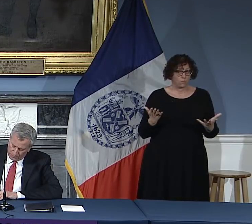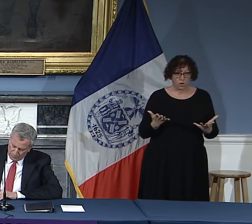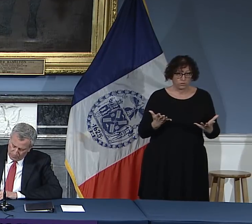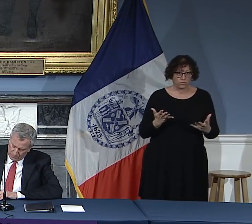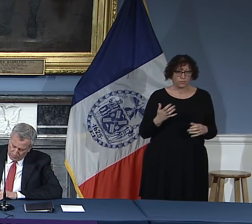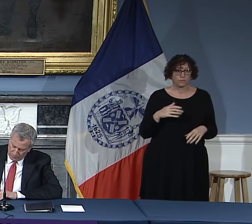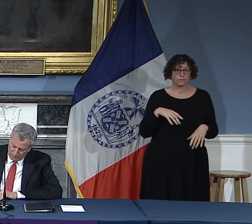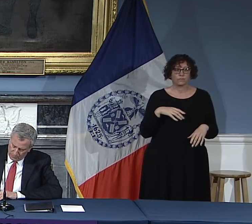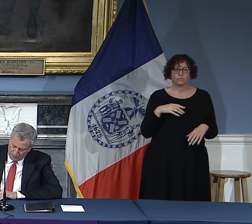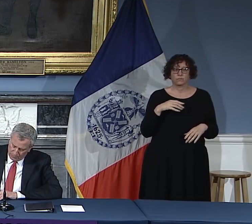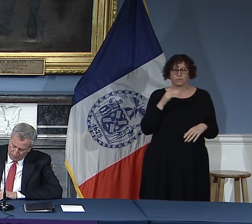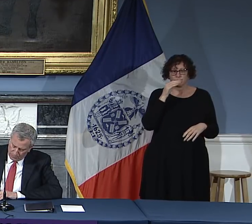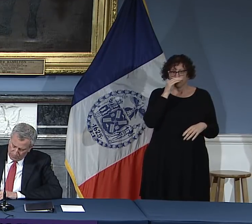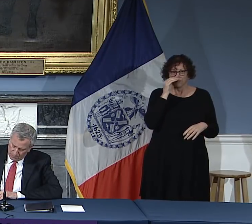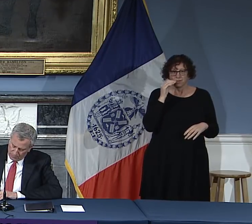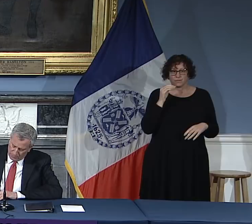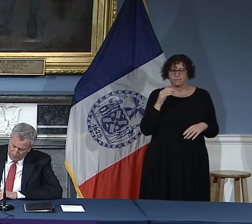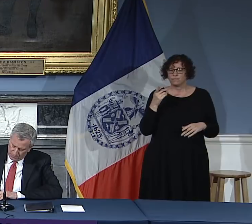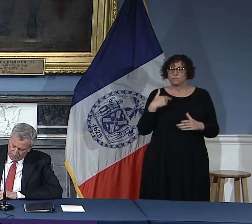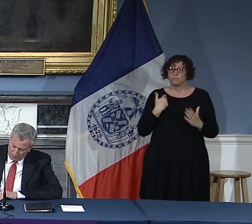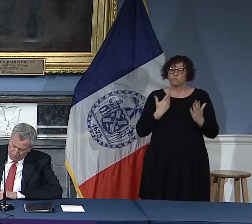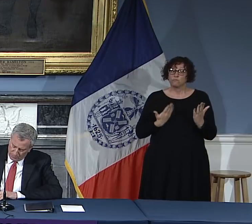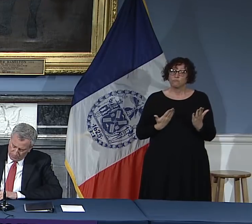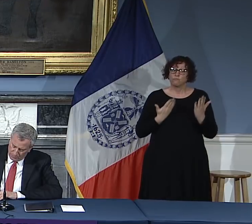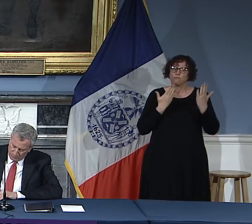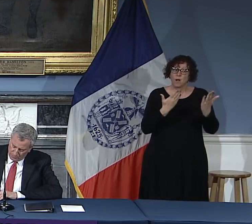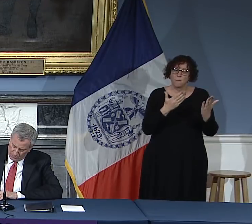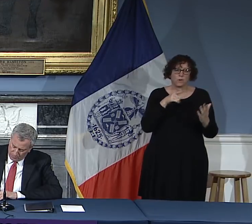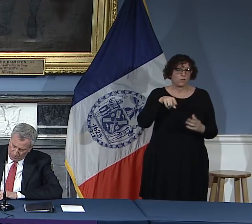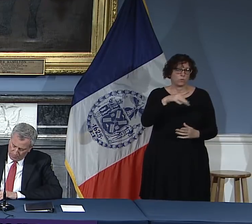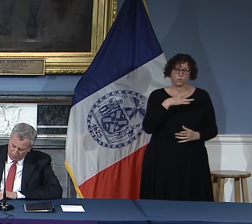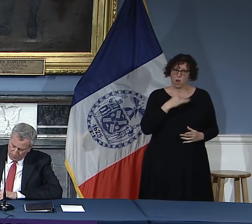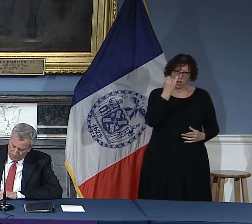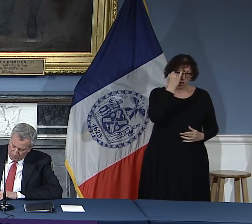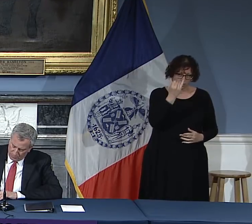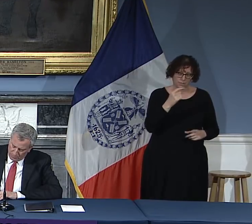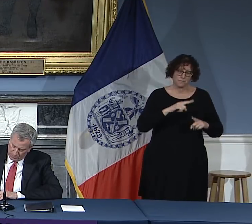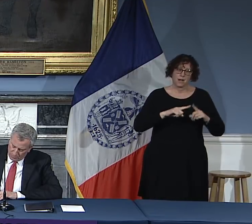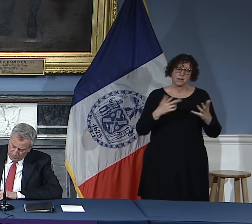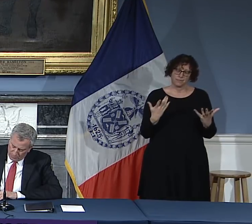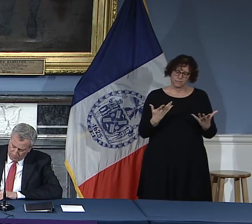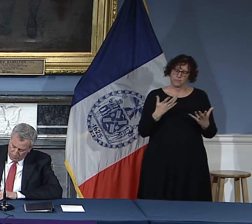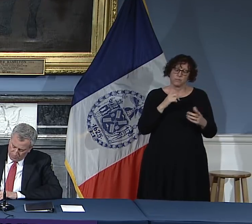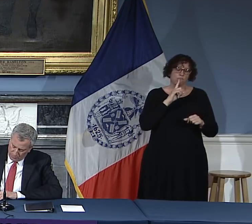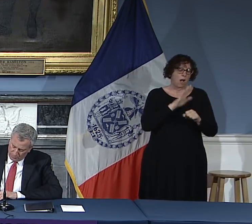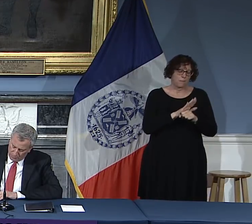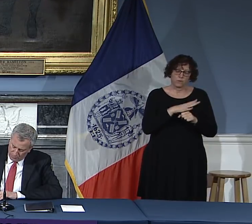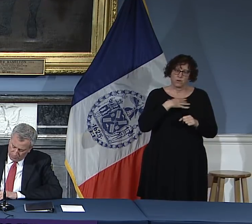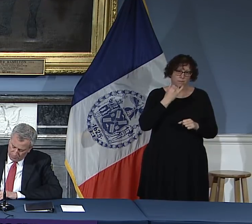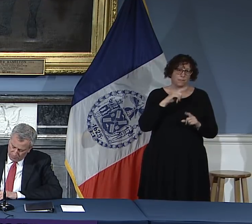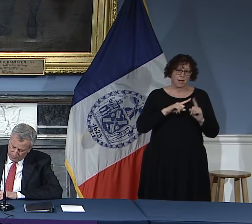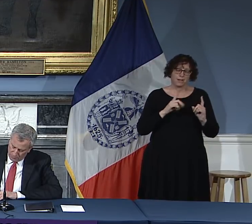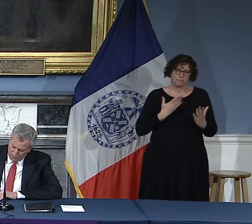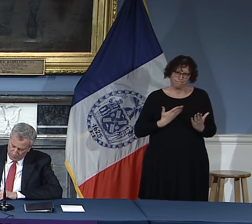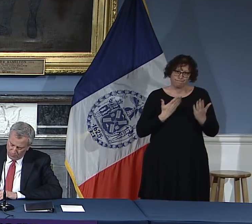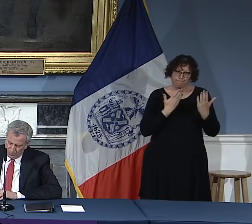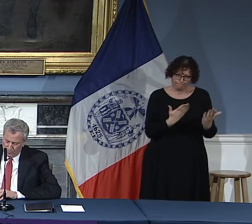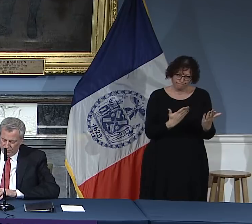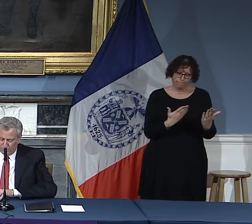TO MAKE REMCOMDENAOTINS THAT MAY NOT BE POPULAR. AND I DON'T TAKE THOSE RECOMMENDATIONS